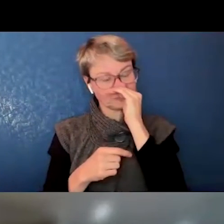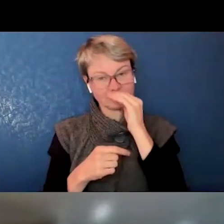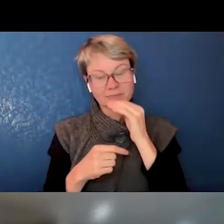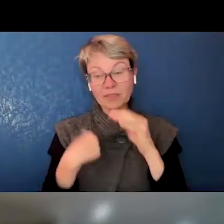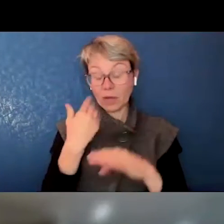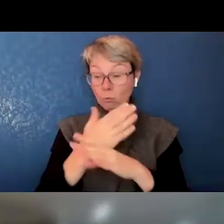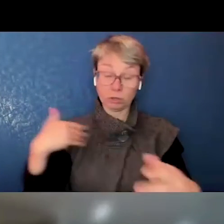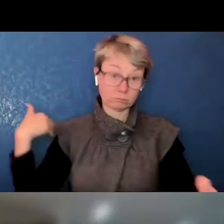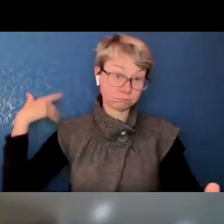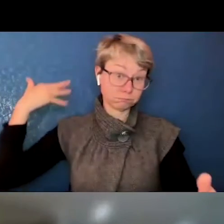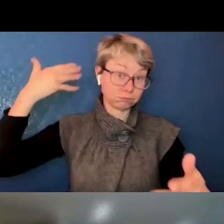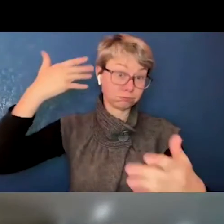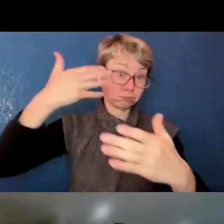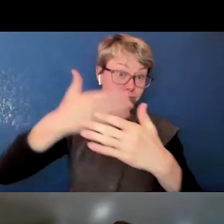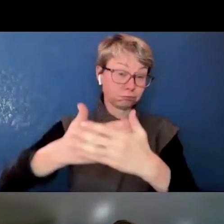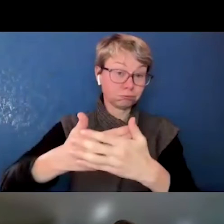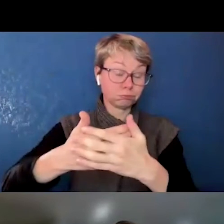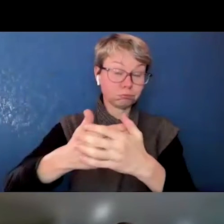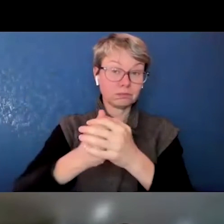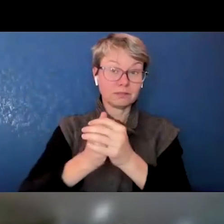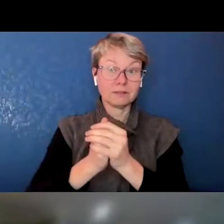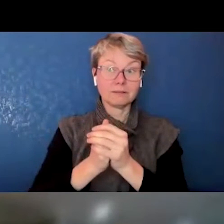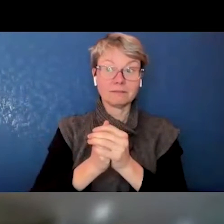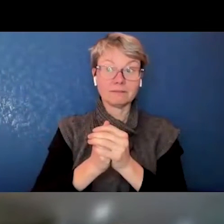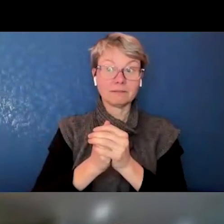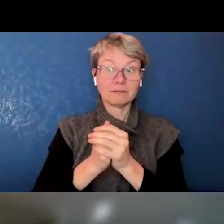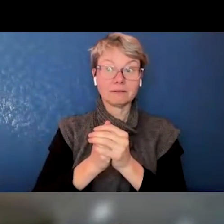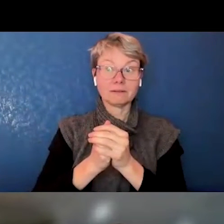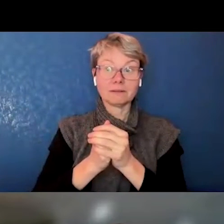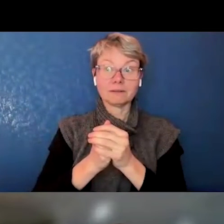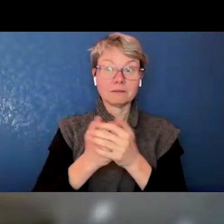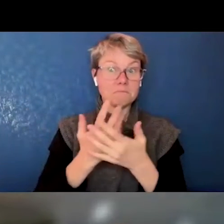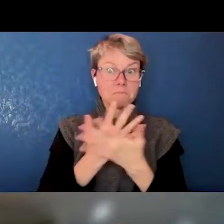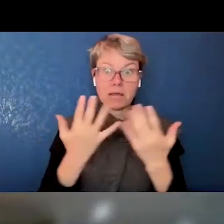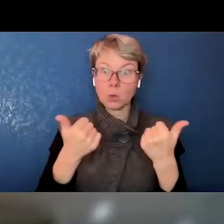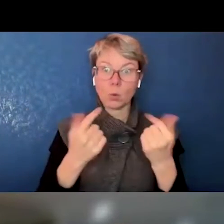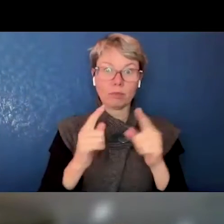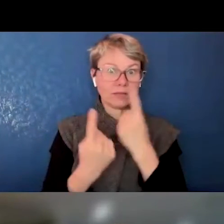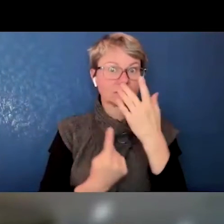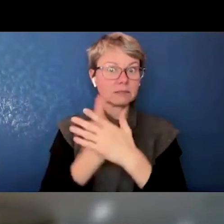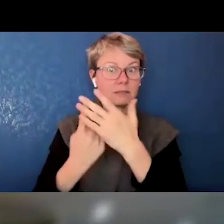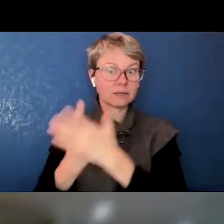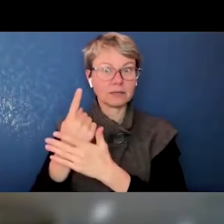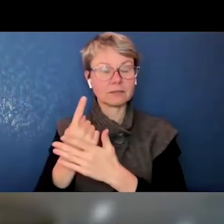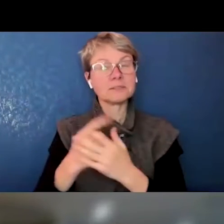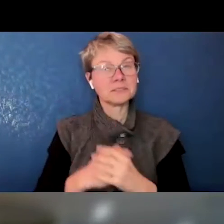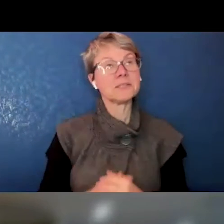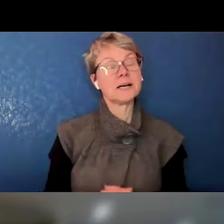been so many um rewarding stories to tell about what's happened with people's situations but to